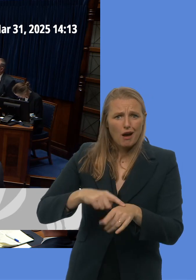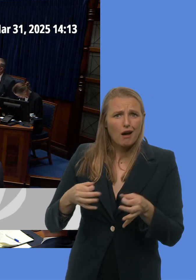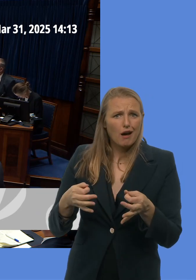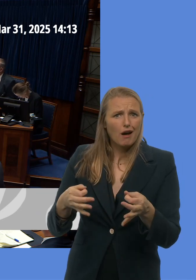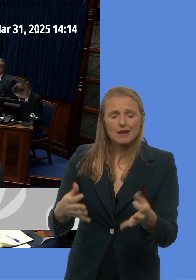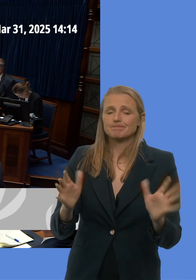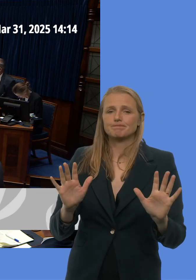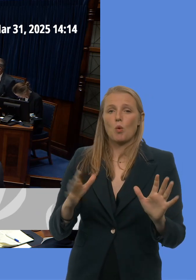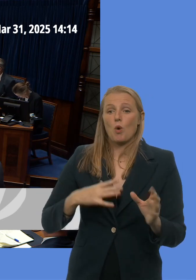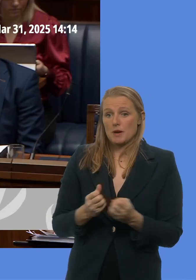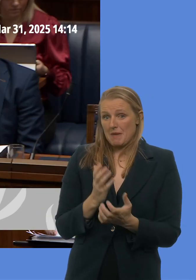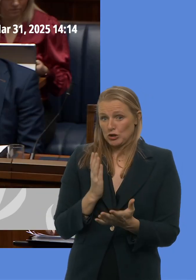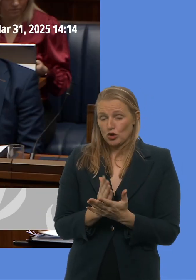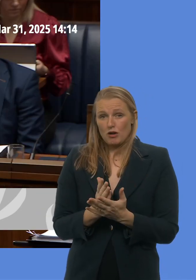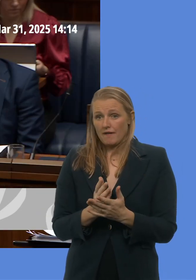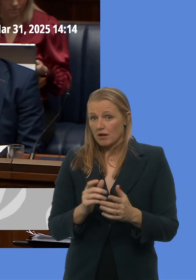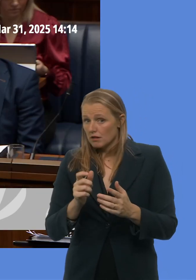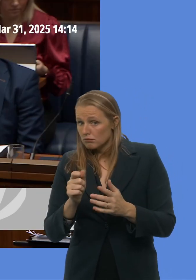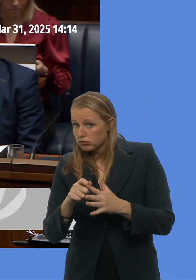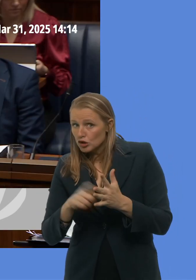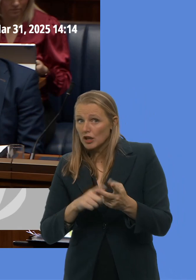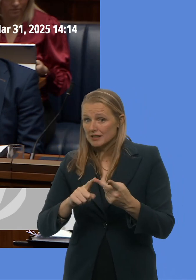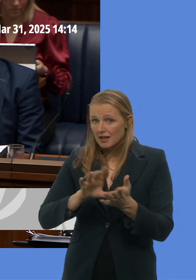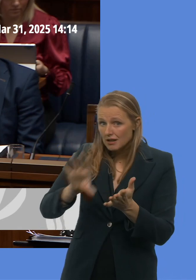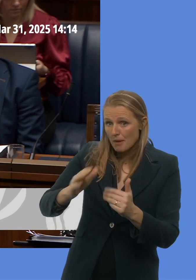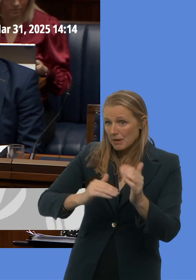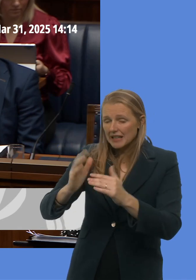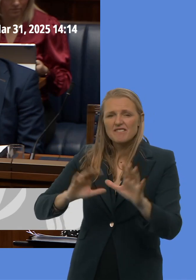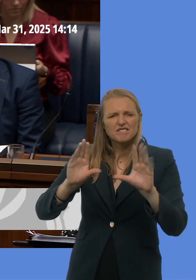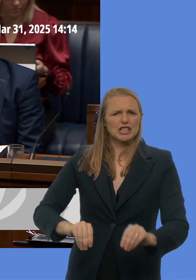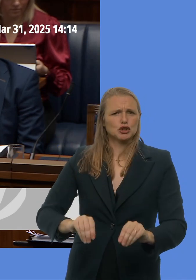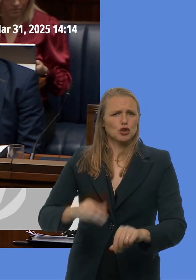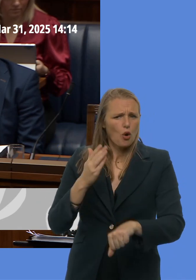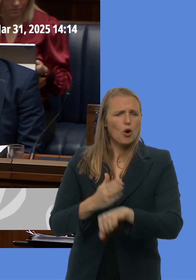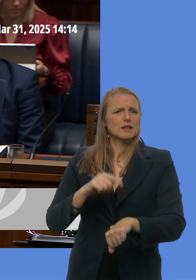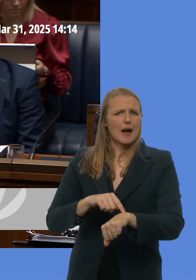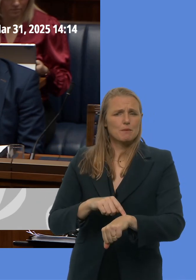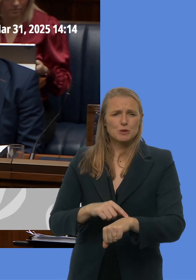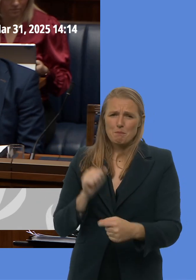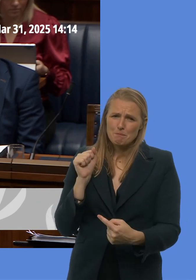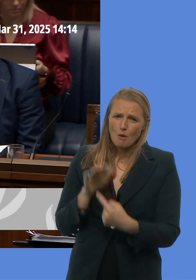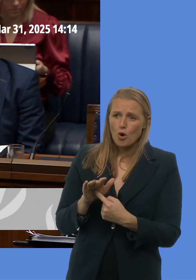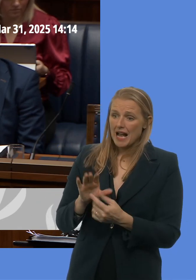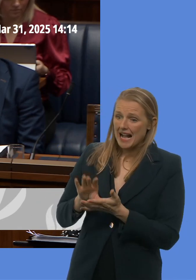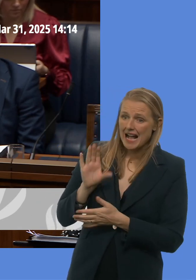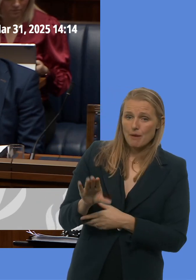next number of weeks—but it is also about the structures around that. How can we deliver our capital projects in a better way than we have done before?